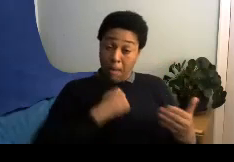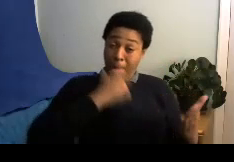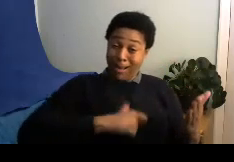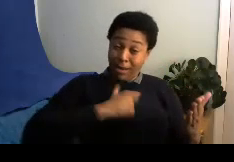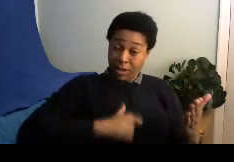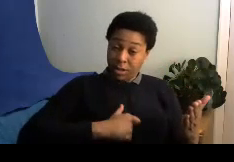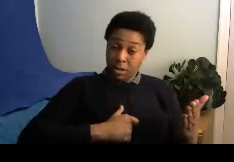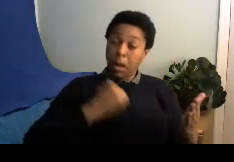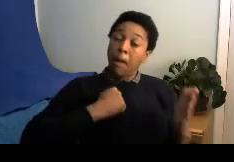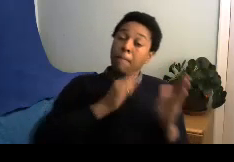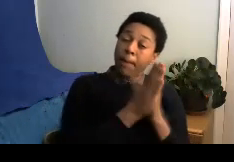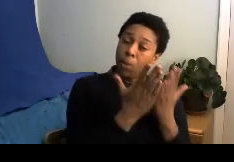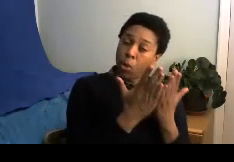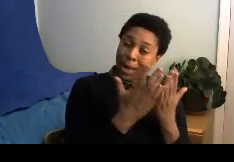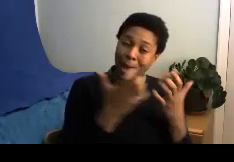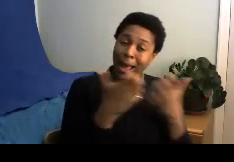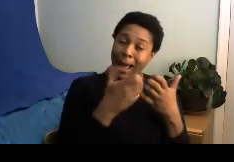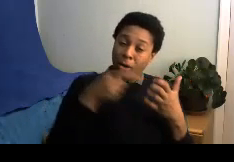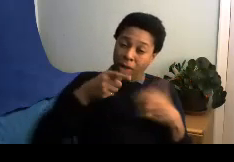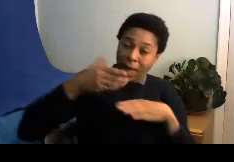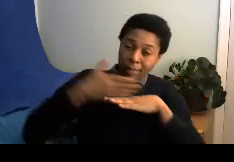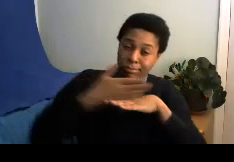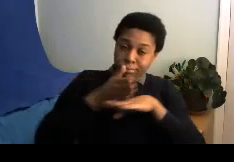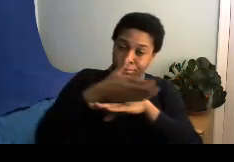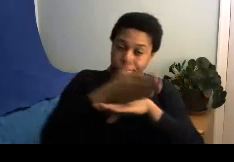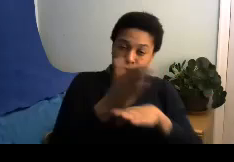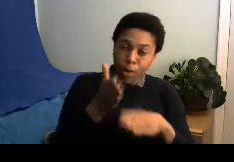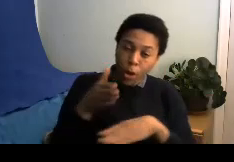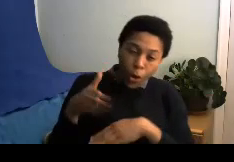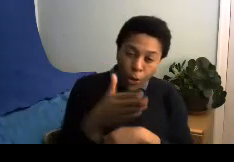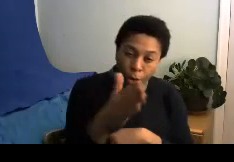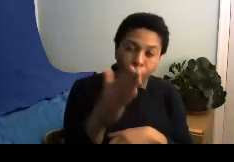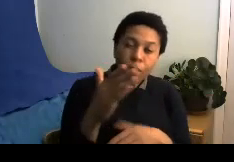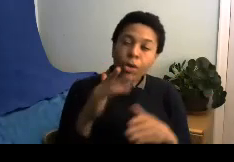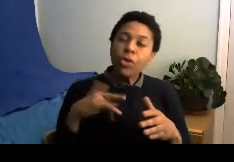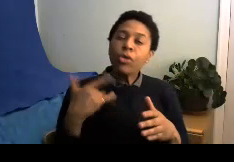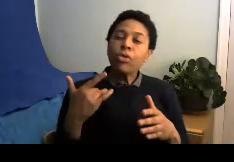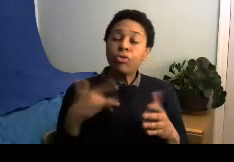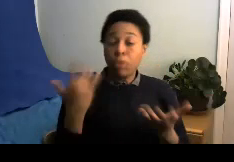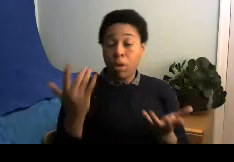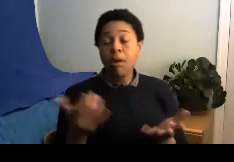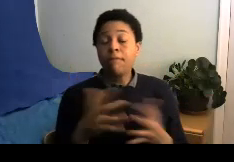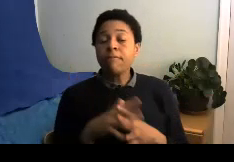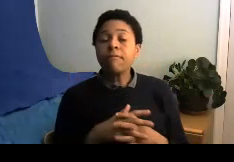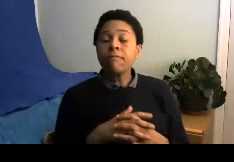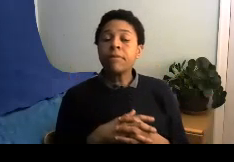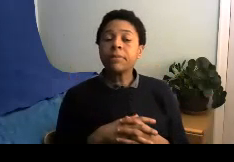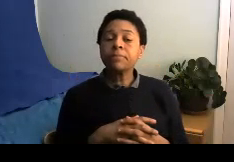Dan: Brilliant, thank you. And, uh, religion is also a